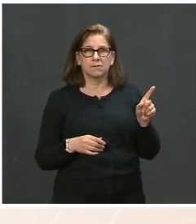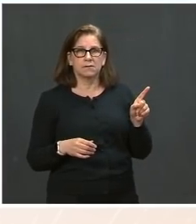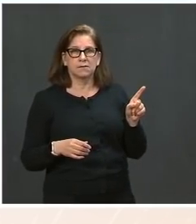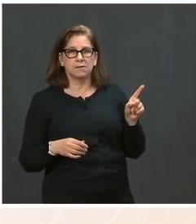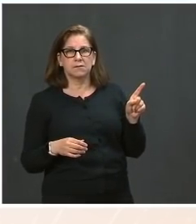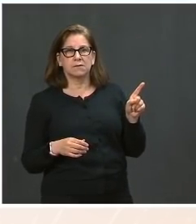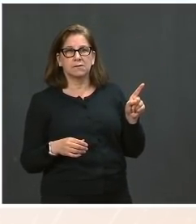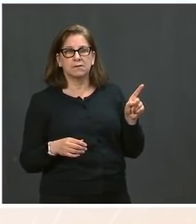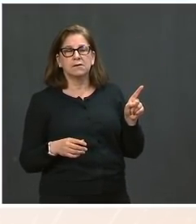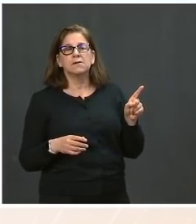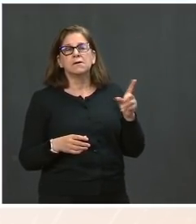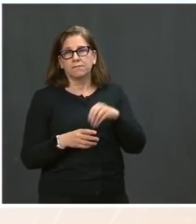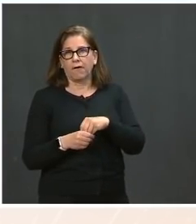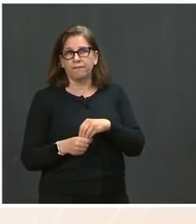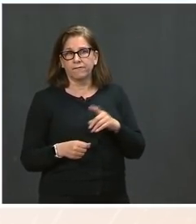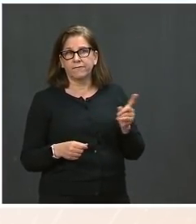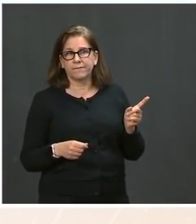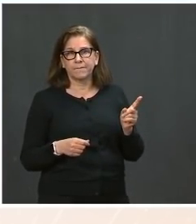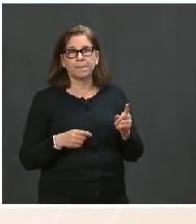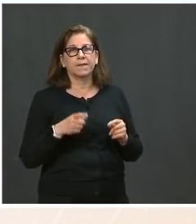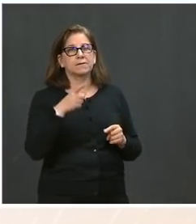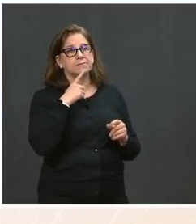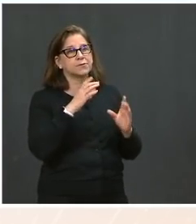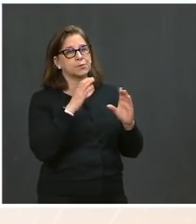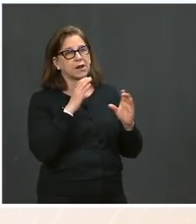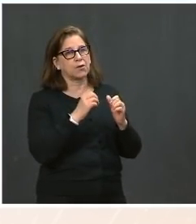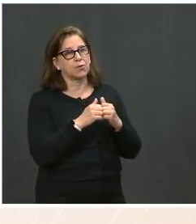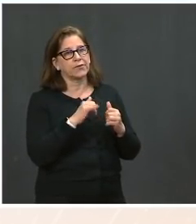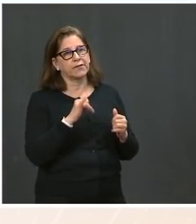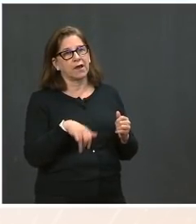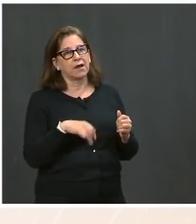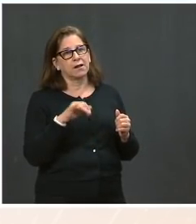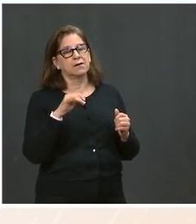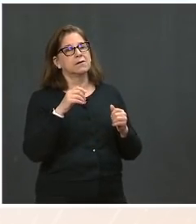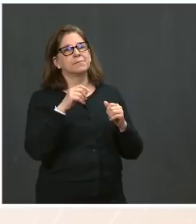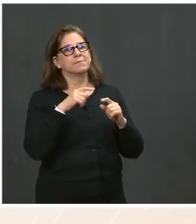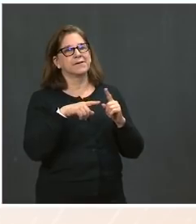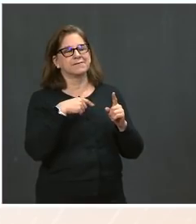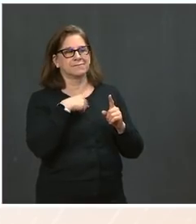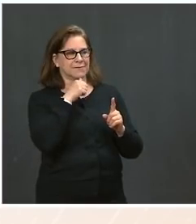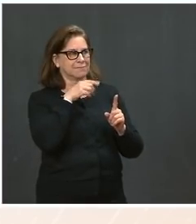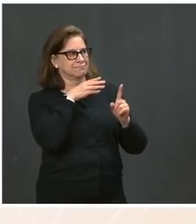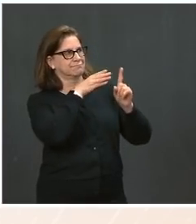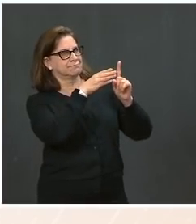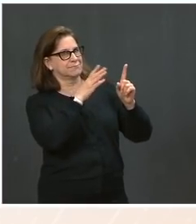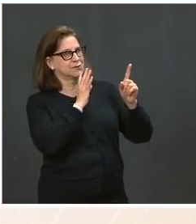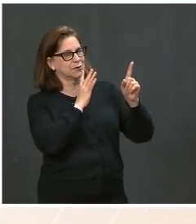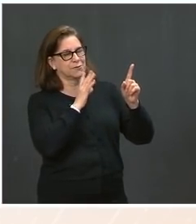given the fact that we're not currently having direct talks on -- on even issues like the nuclear negotiations.